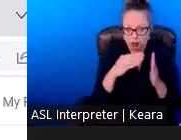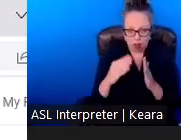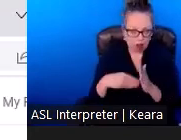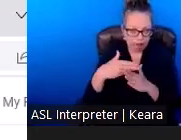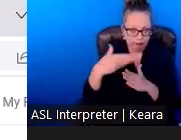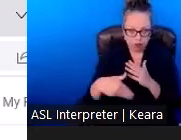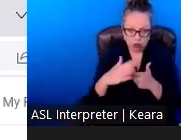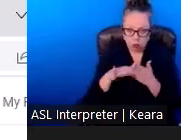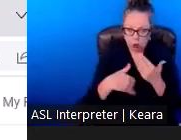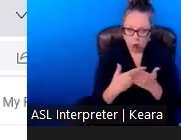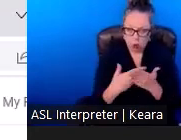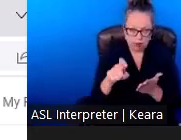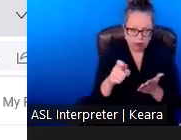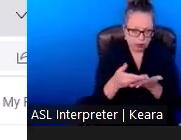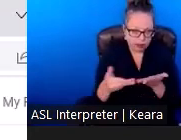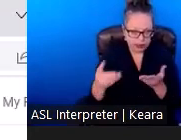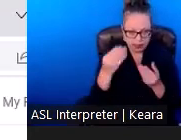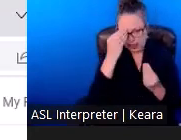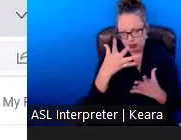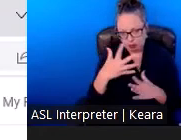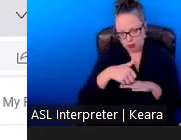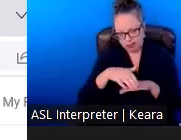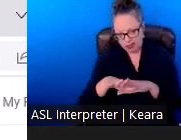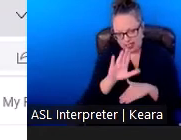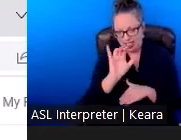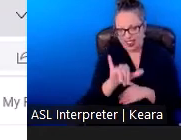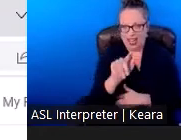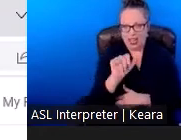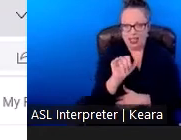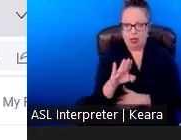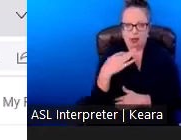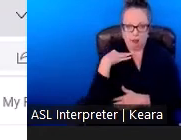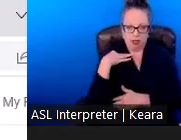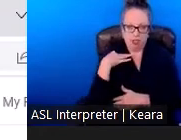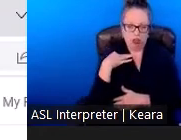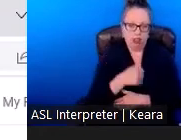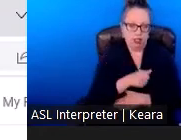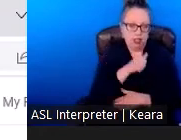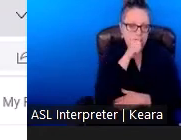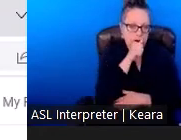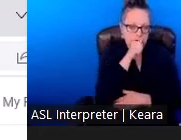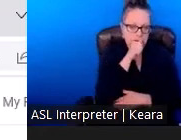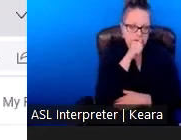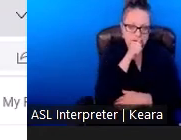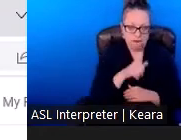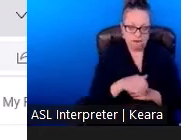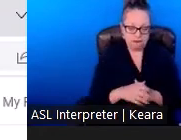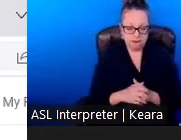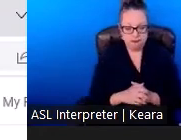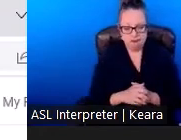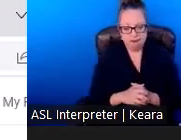submitted in this tab of the application is anonymous.